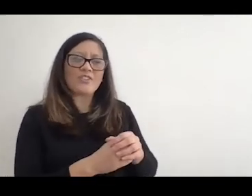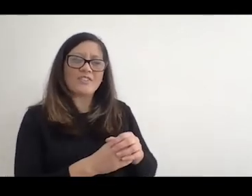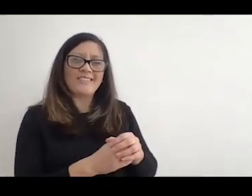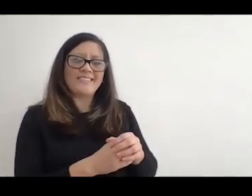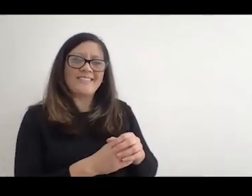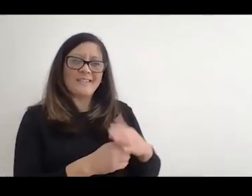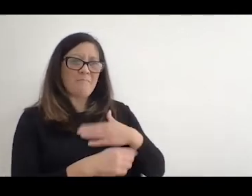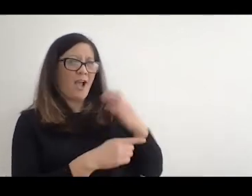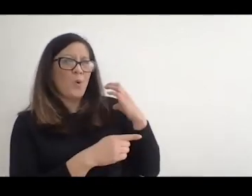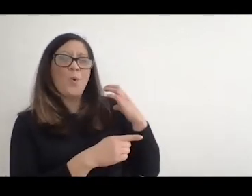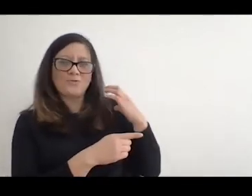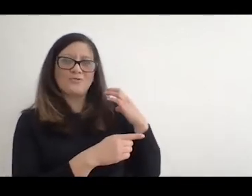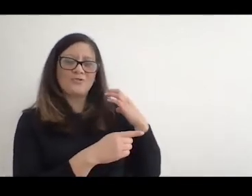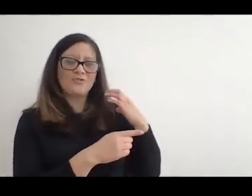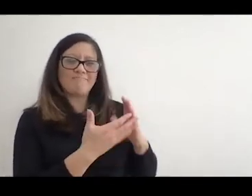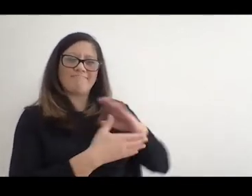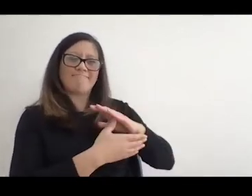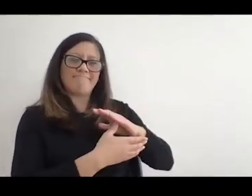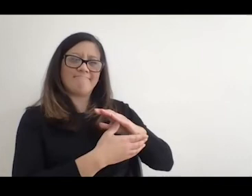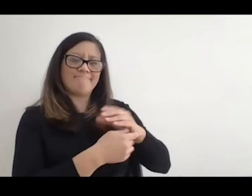I never understood what it was like for her